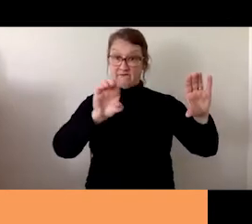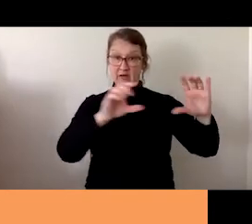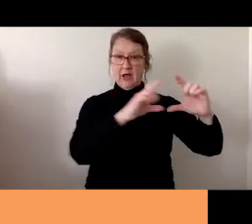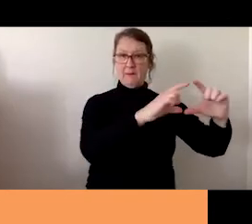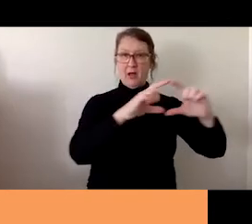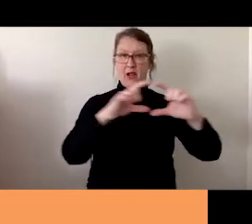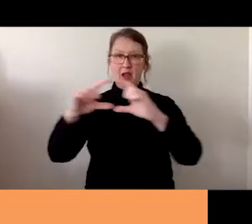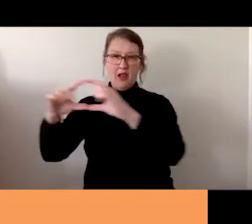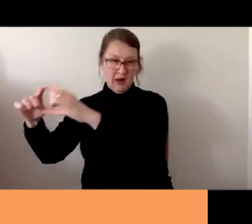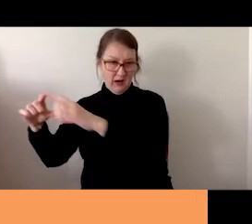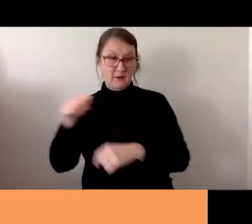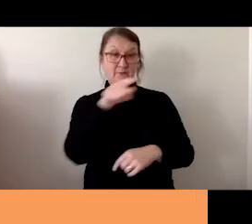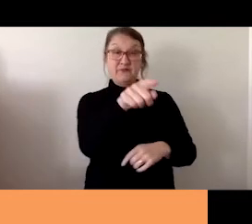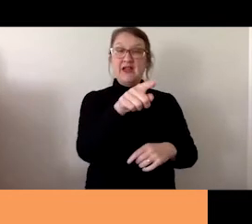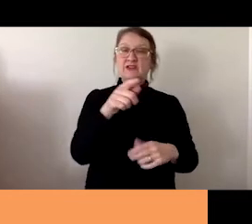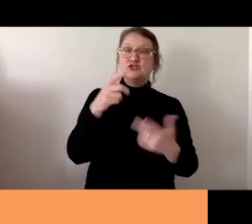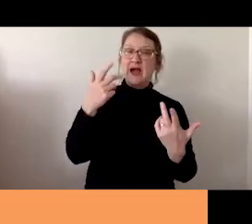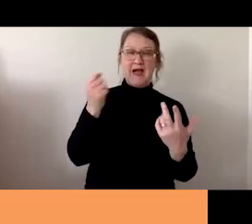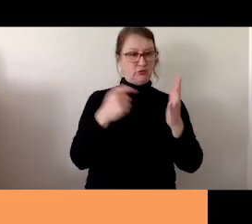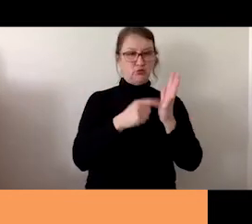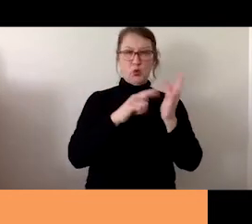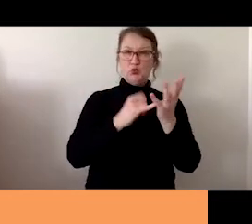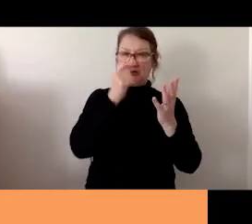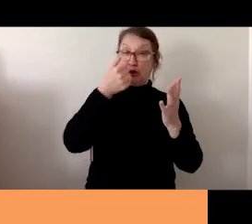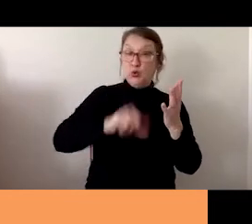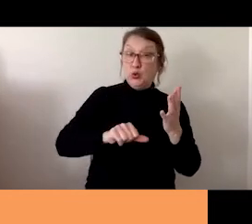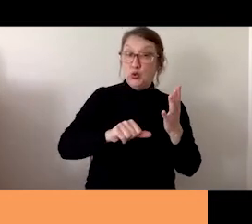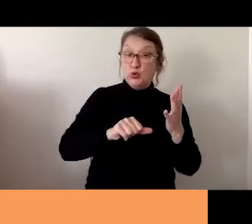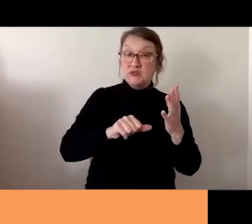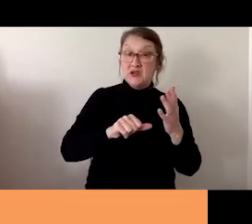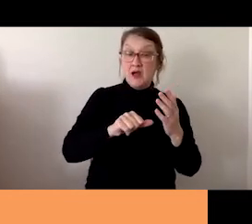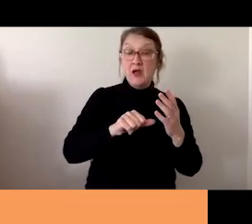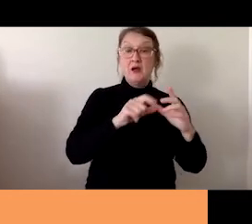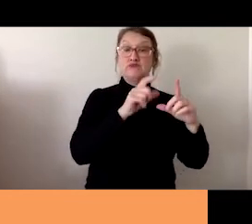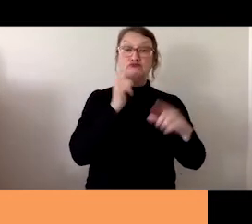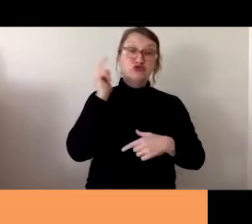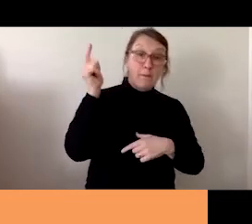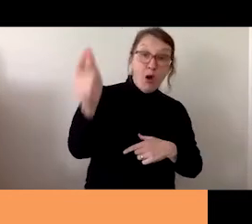better engagement that you can use in isolation and remotely. Zoom, we're already talking about.